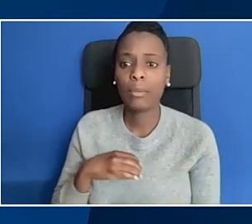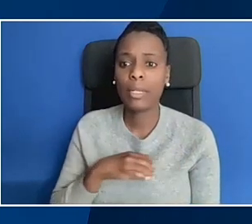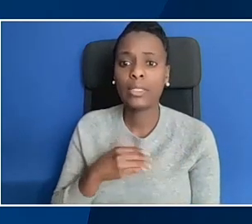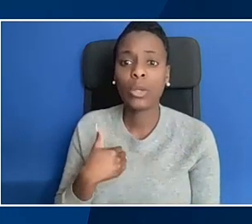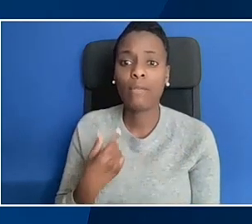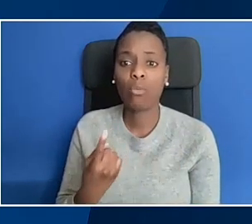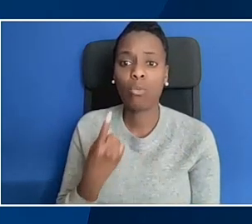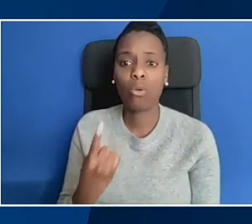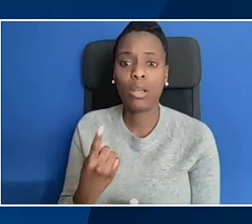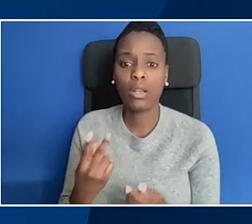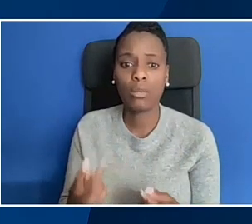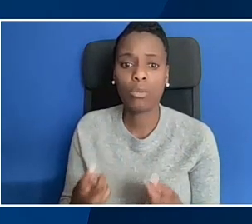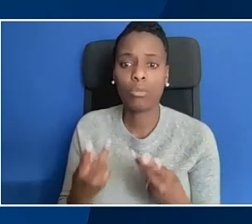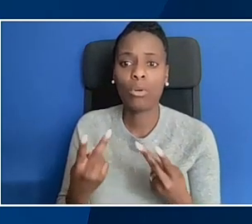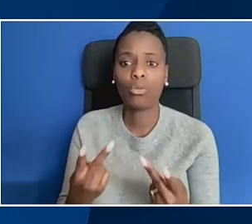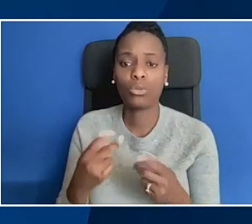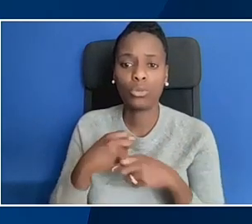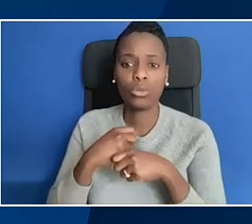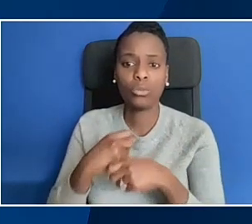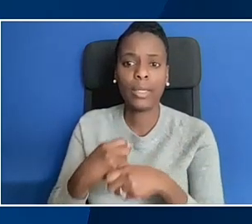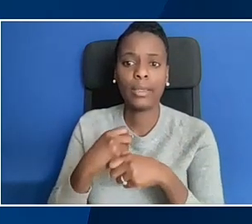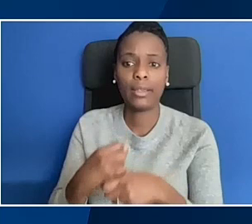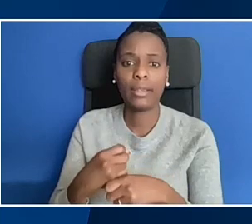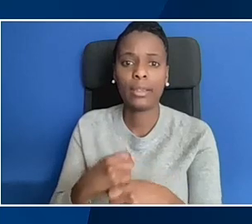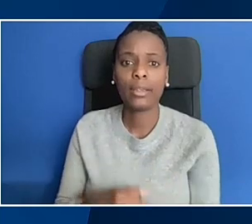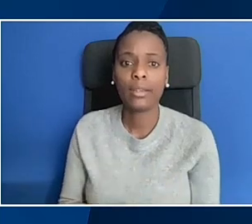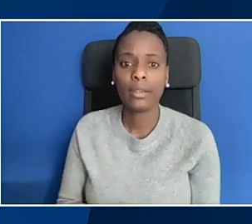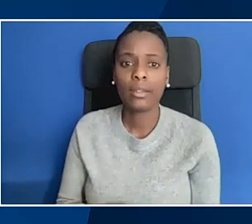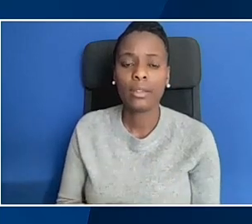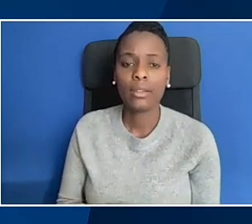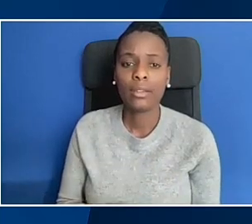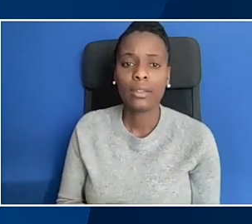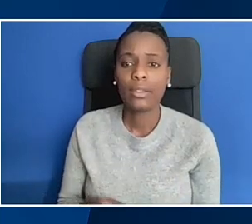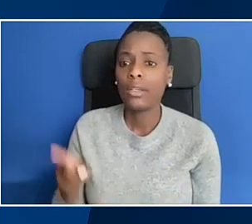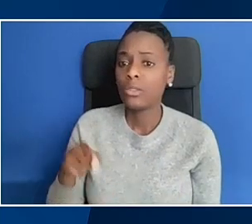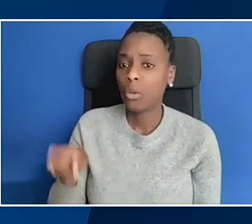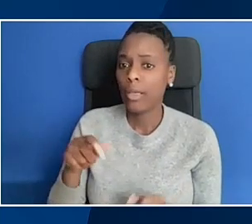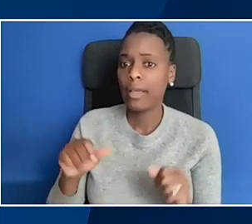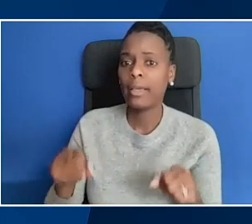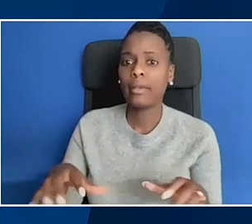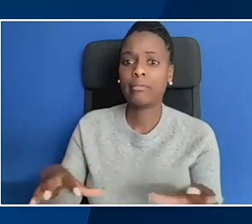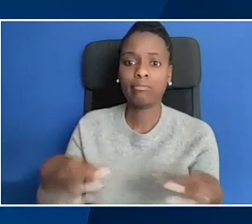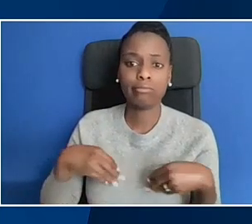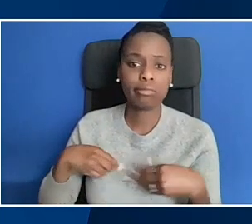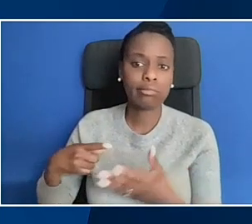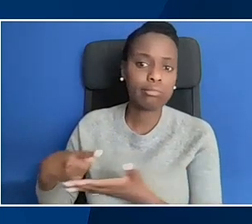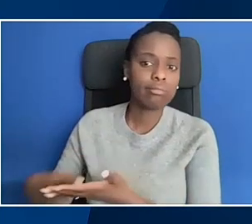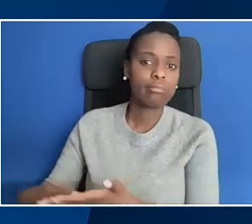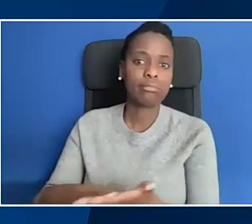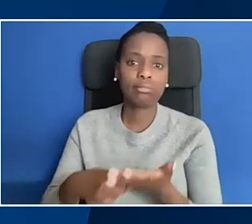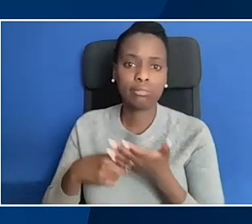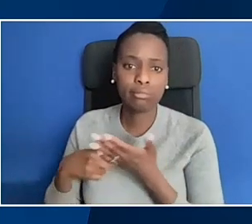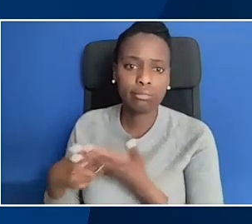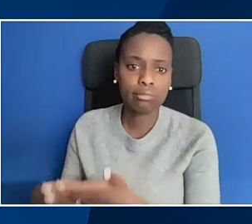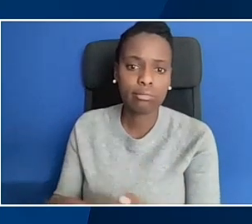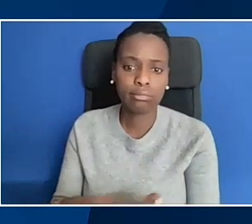committee so that, you know, they can take it, talk about it, maybe put- fine tune it